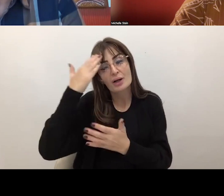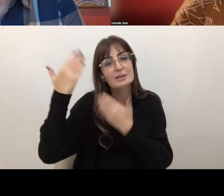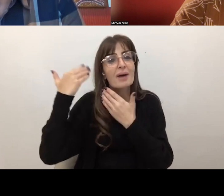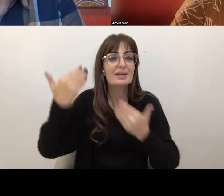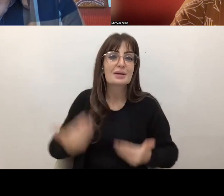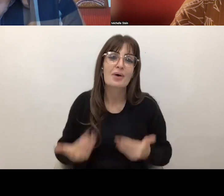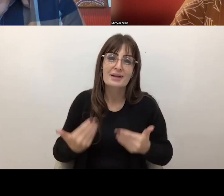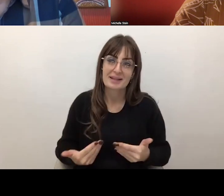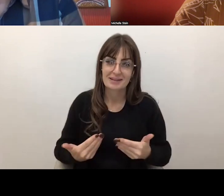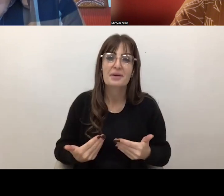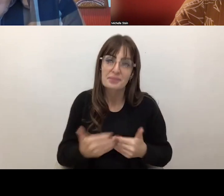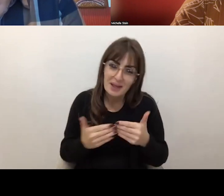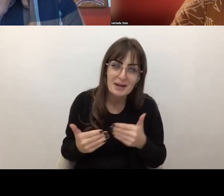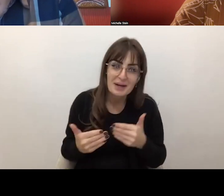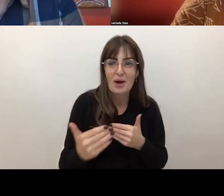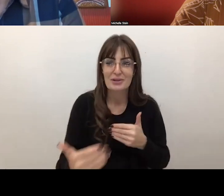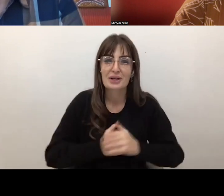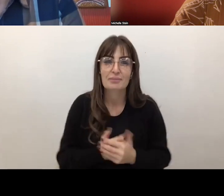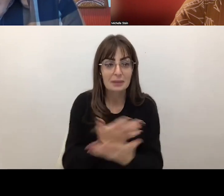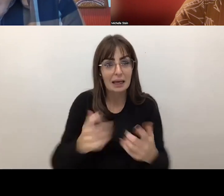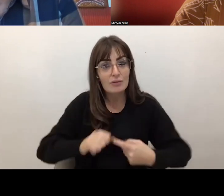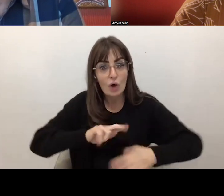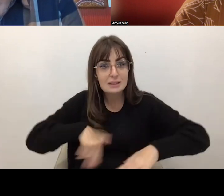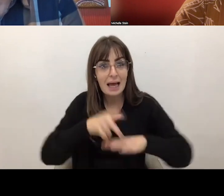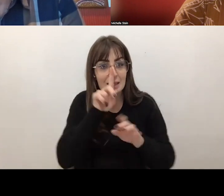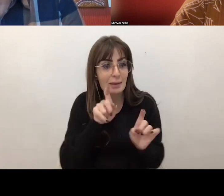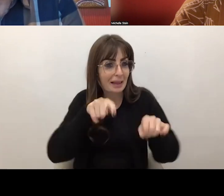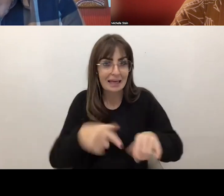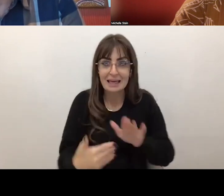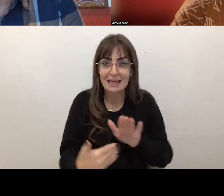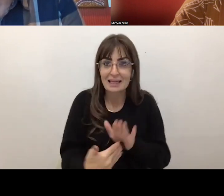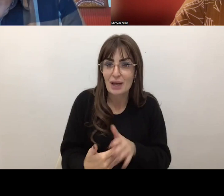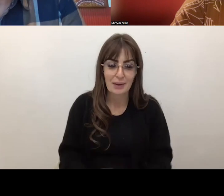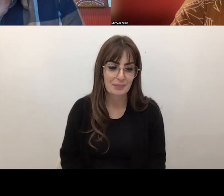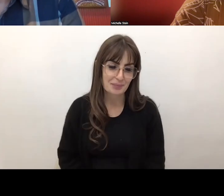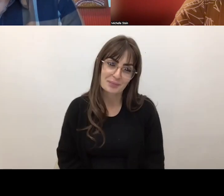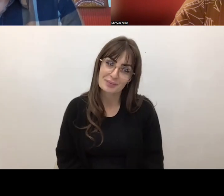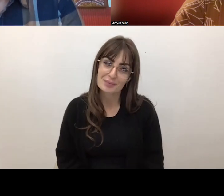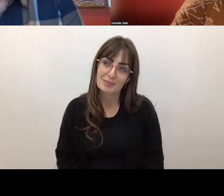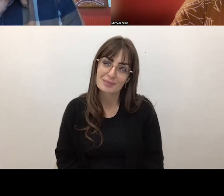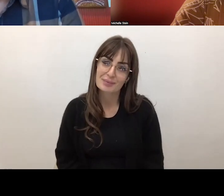present and emerging and any First Nations people that may be joining us today.